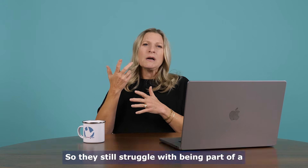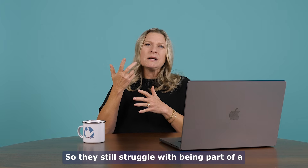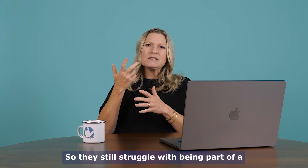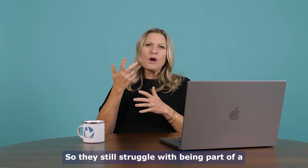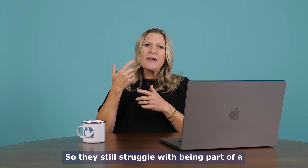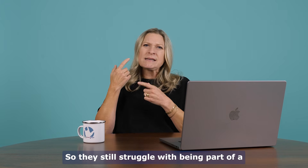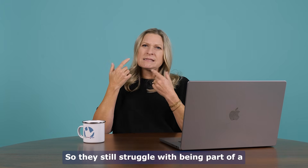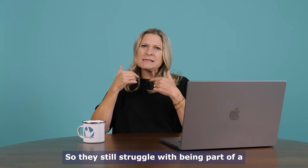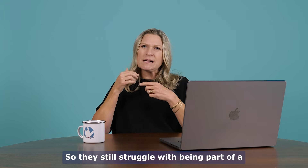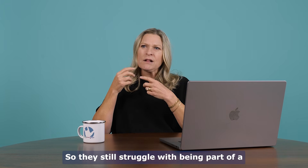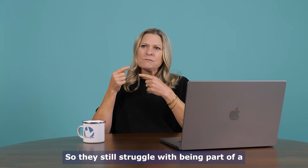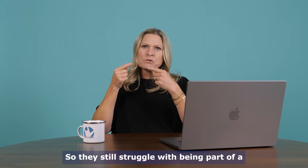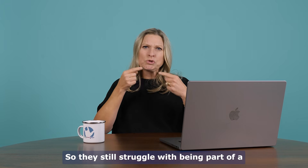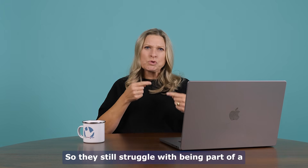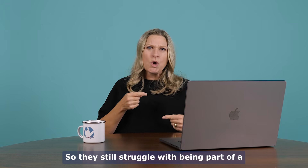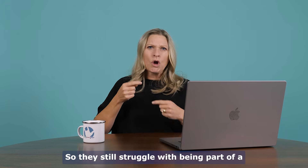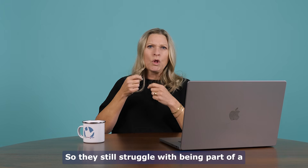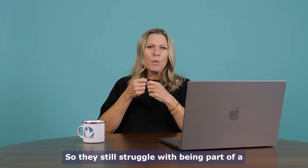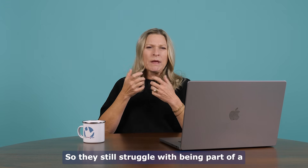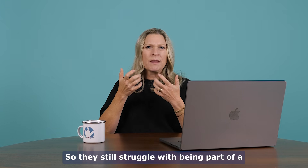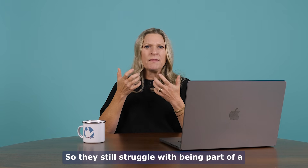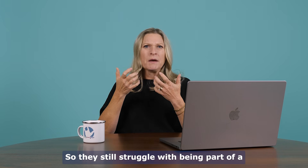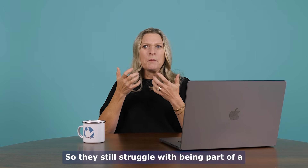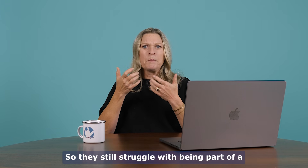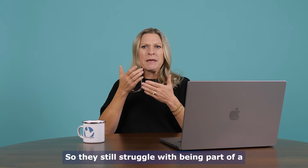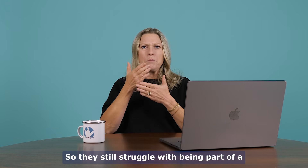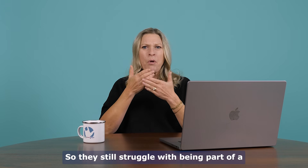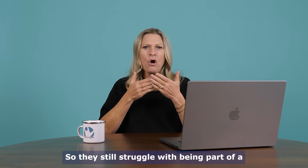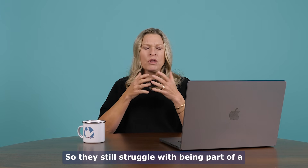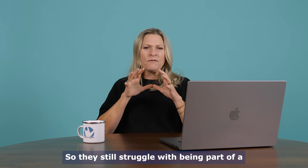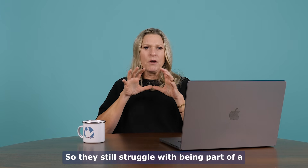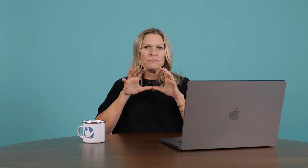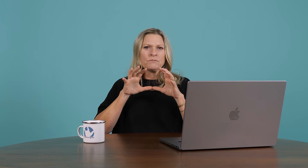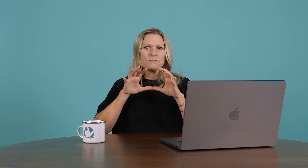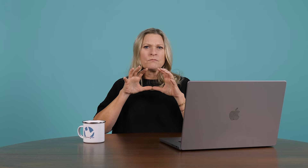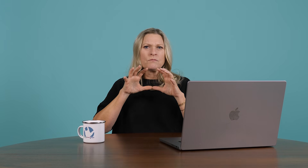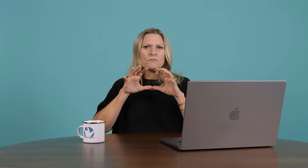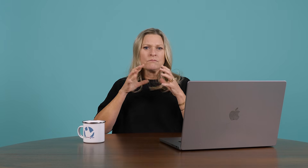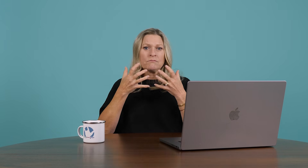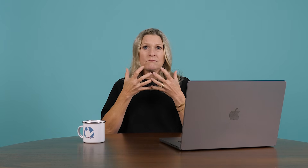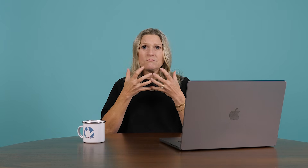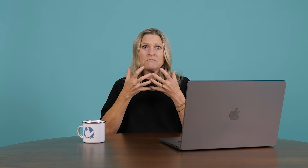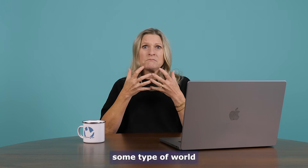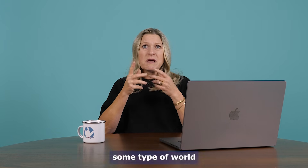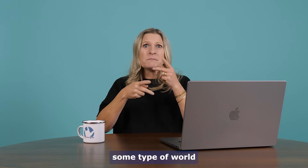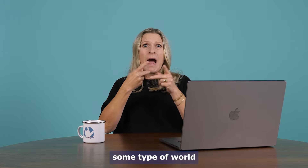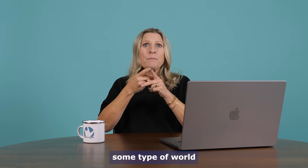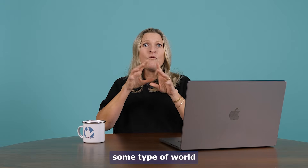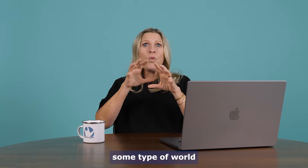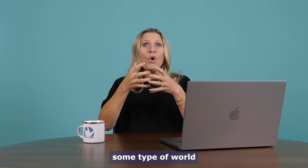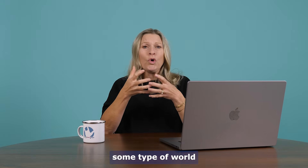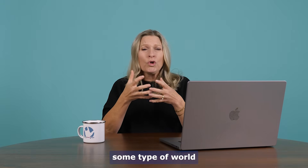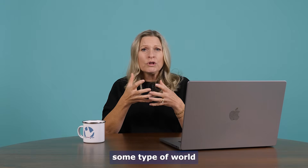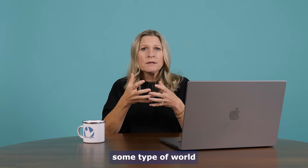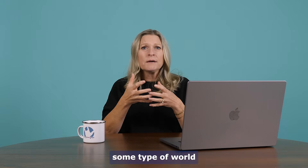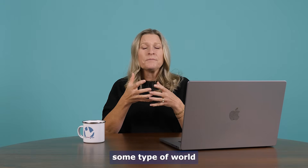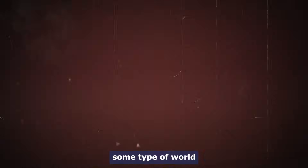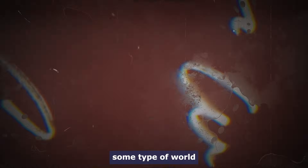So they still struggle with being part of a some type of world